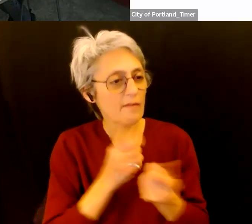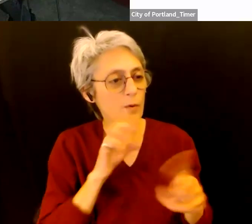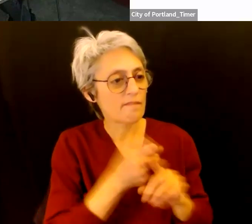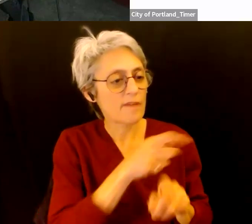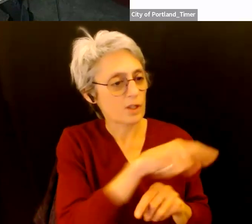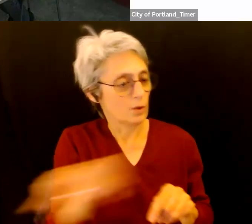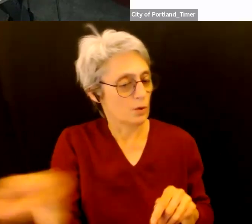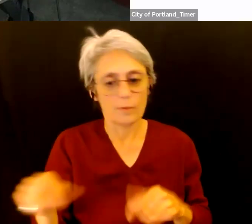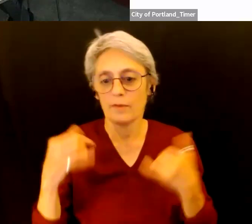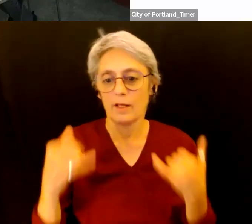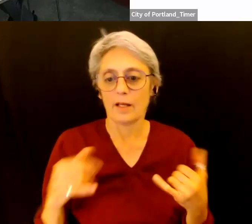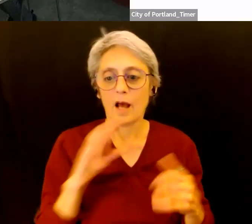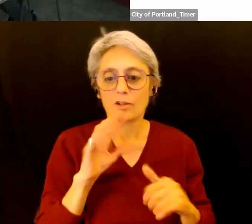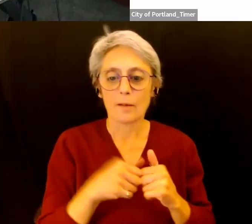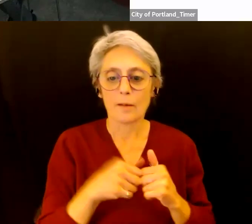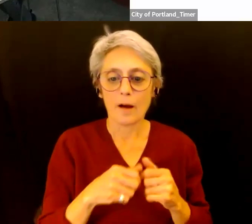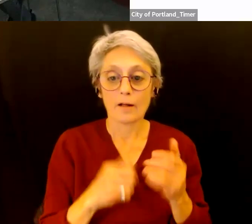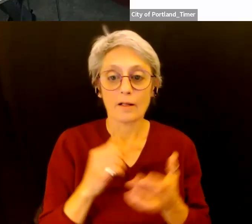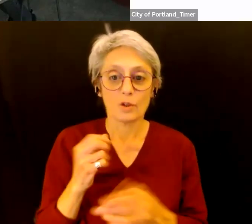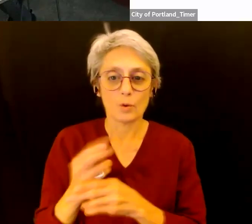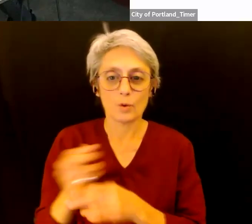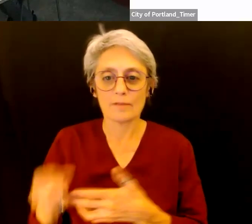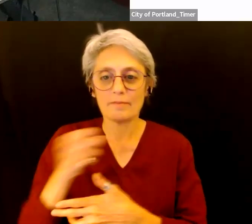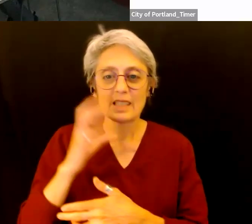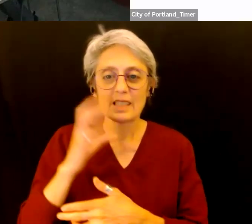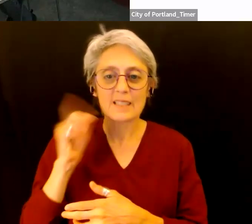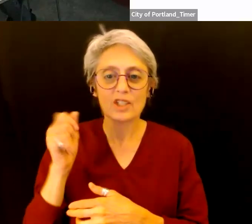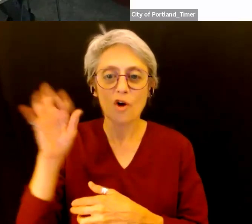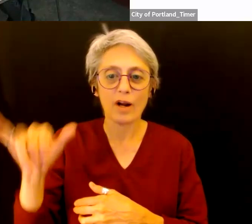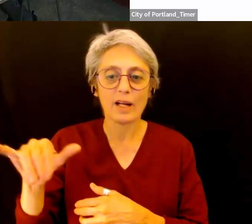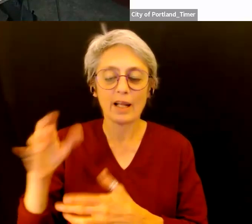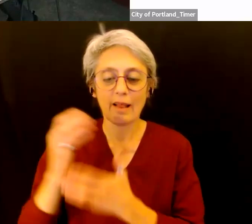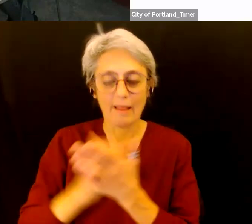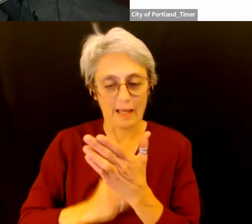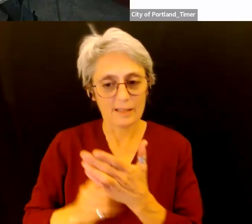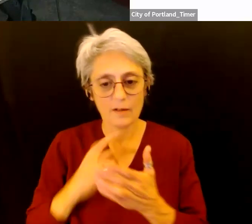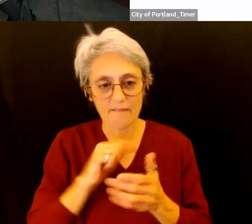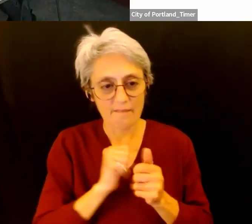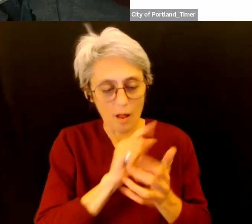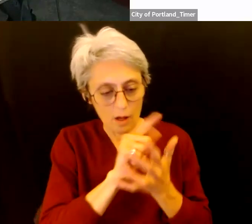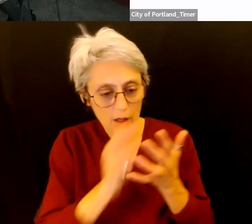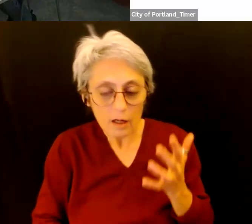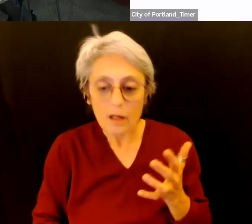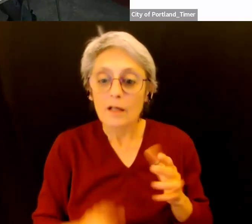At the same time, they were telling people that they might be being laid off. They were hiring two additional managers.